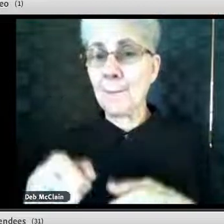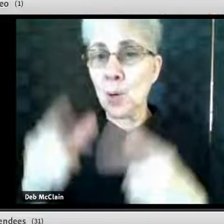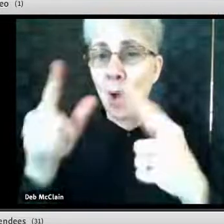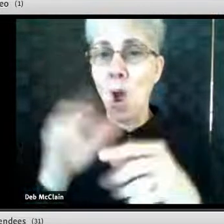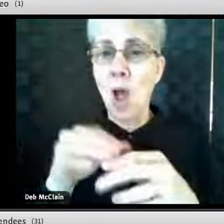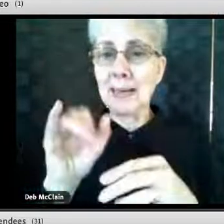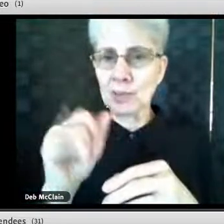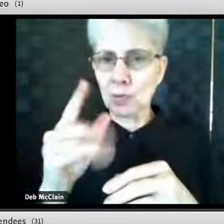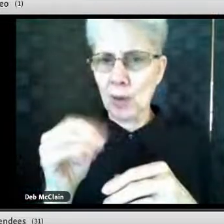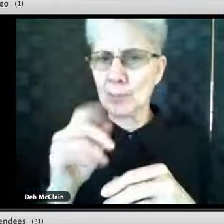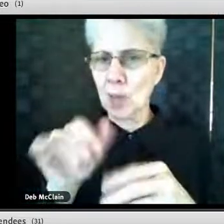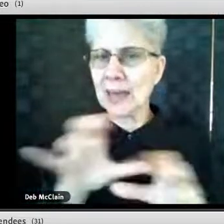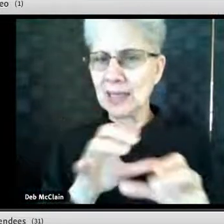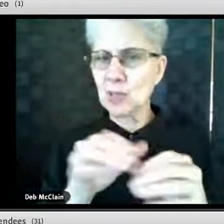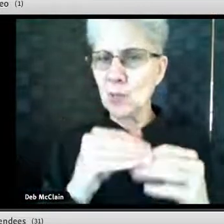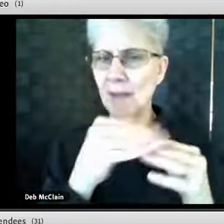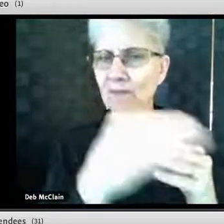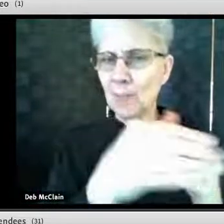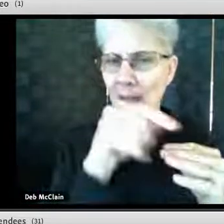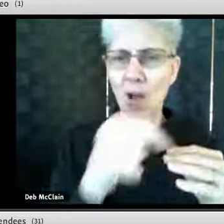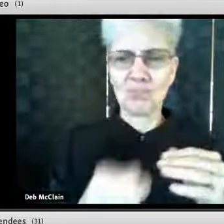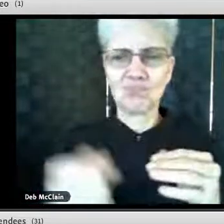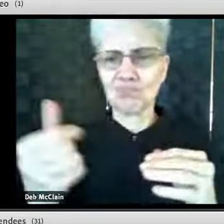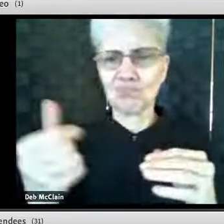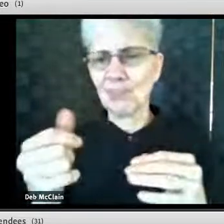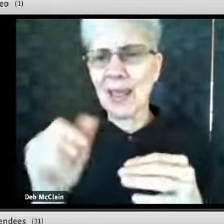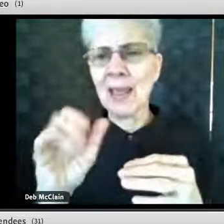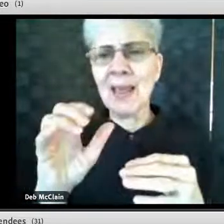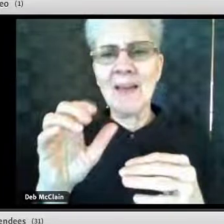so I need to make sure that I'm doing that moving forward.